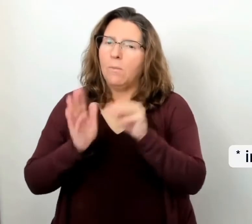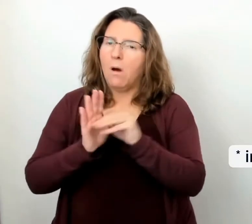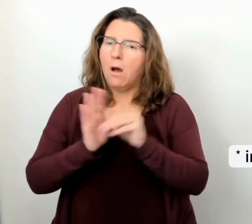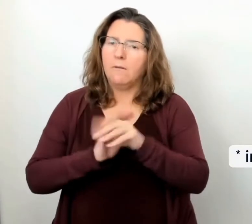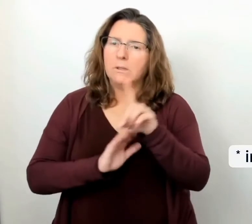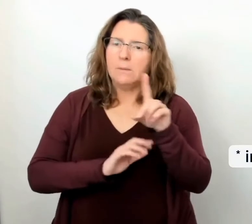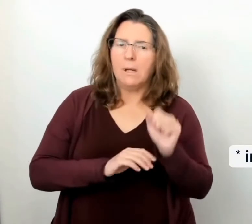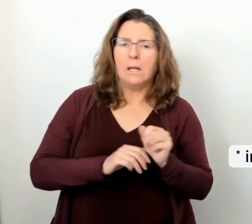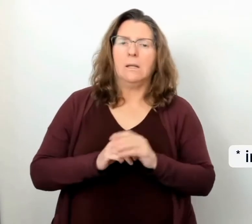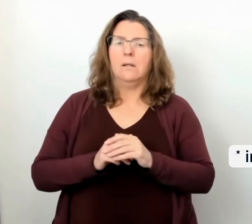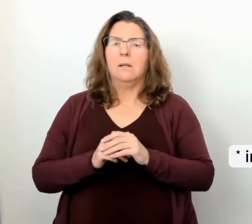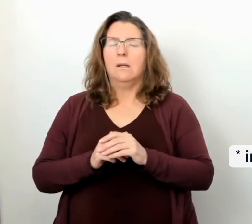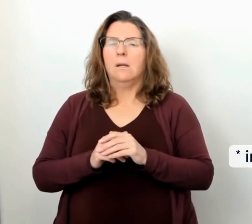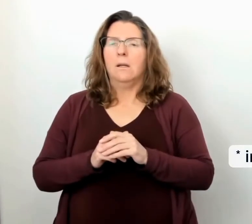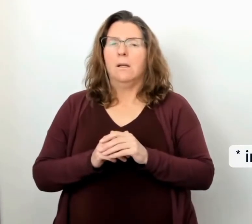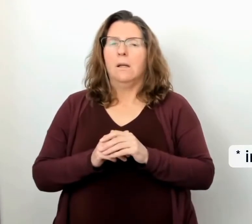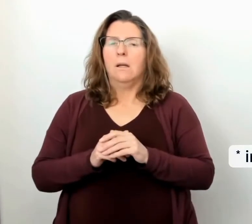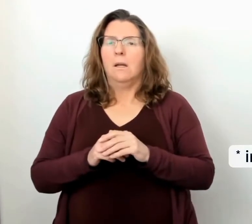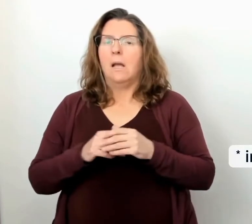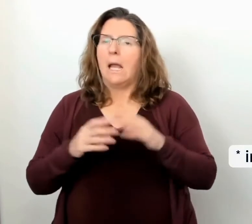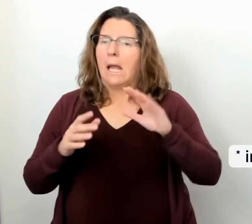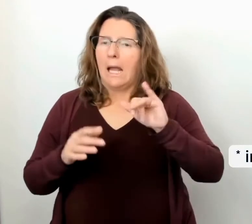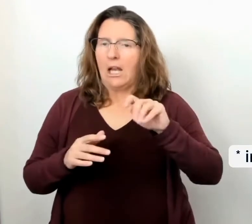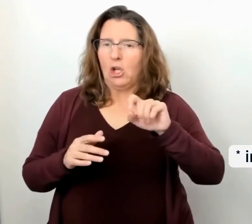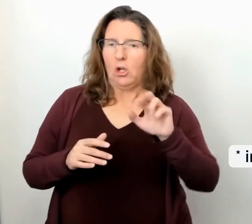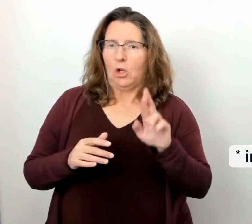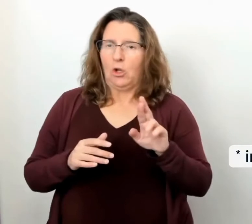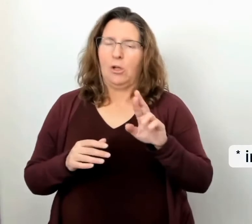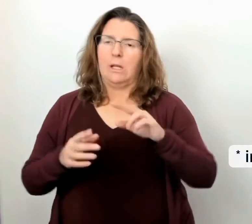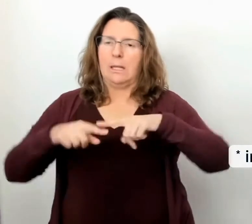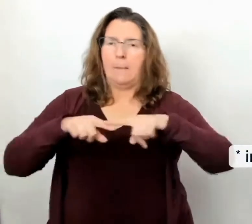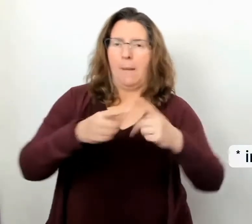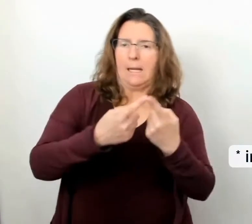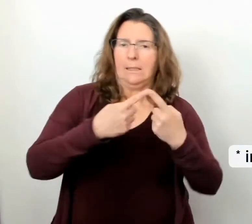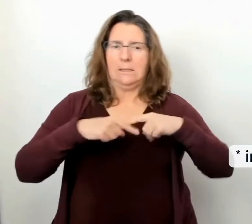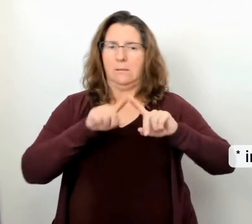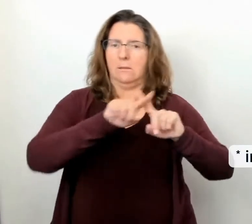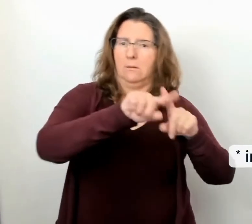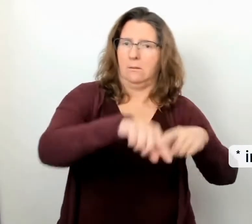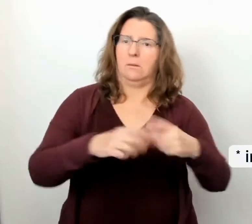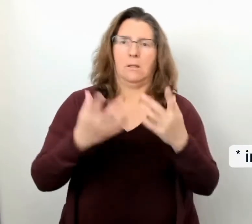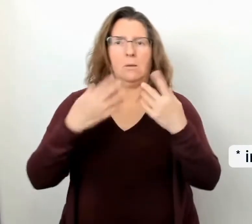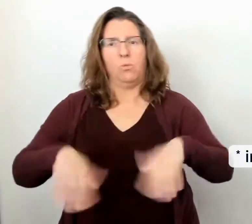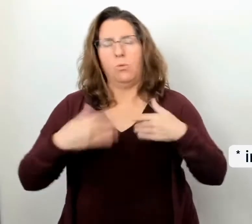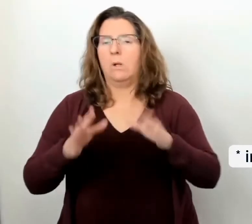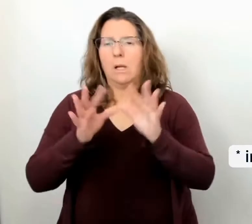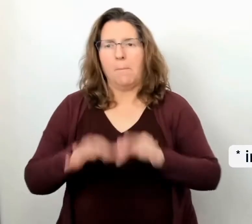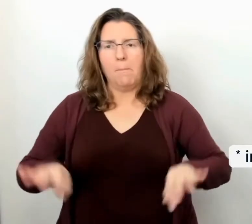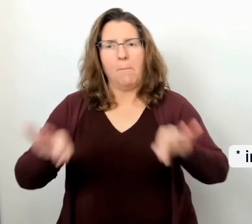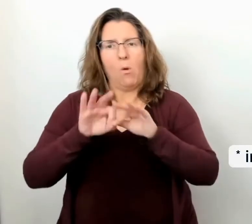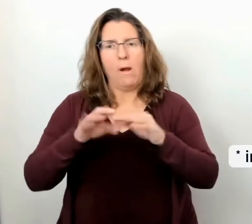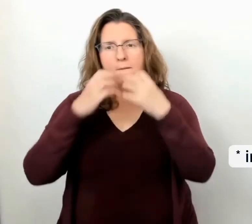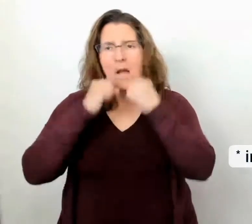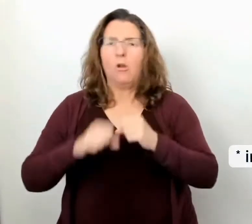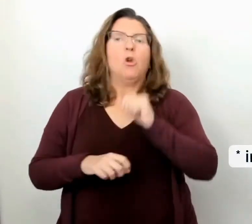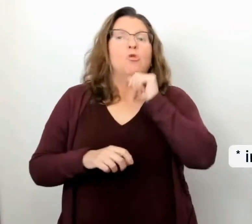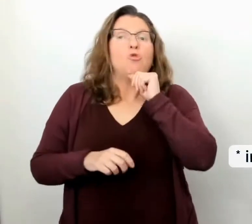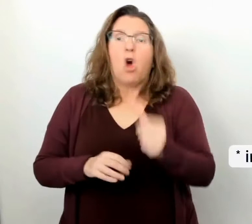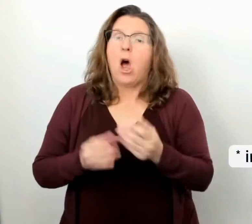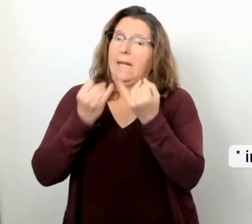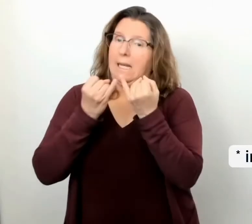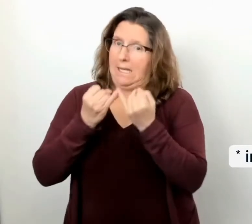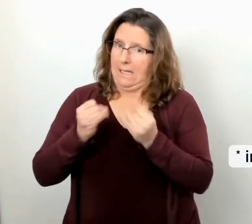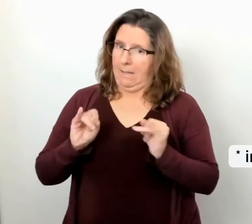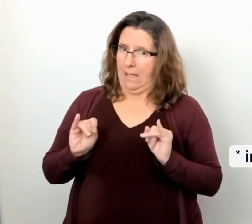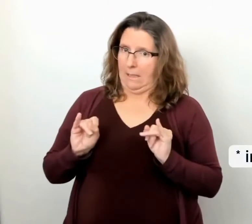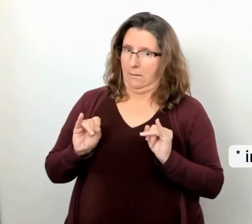In the new model, interdependence is encouraged and valued. Independence is NOT the primary objective.